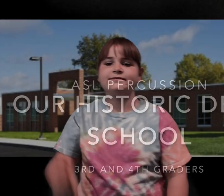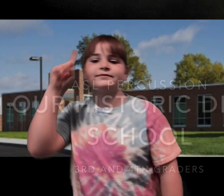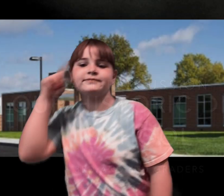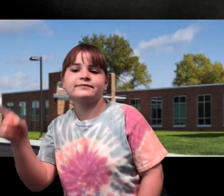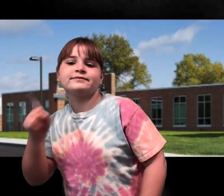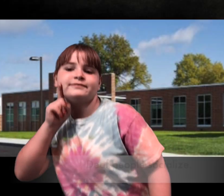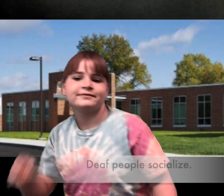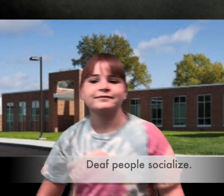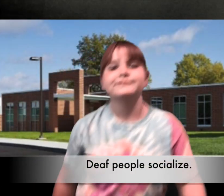[bass drum rhythm]